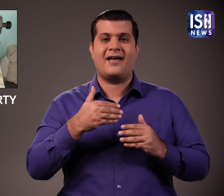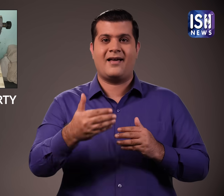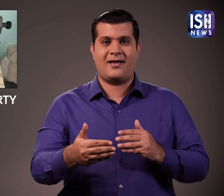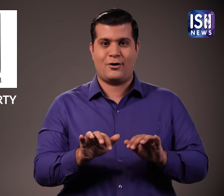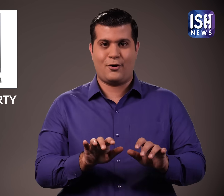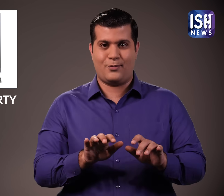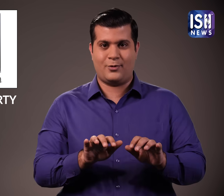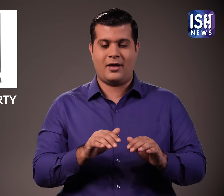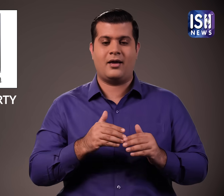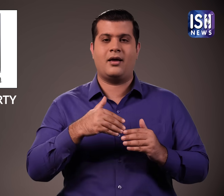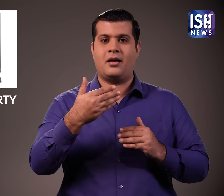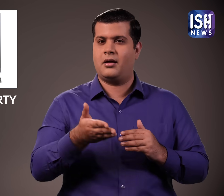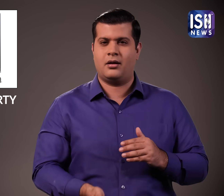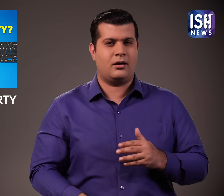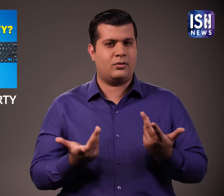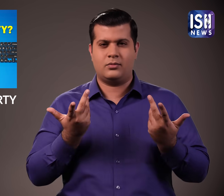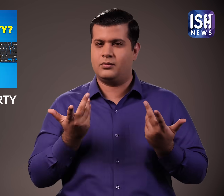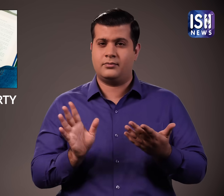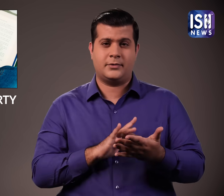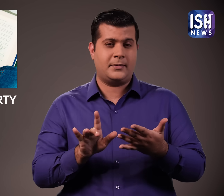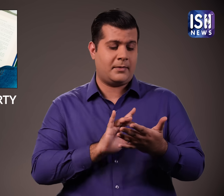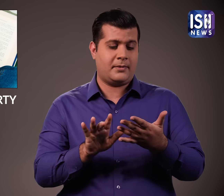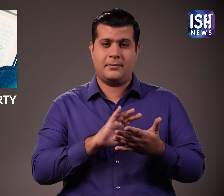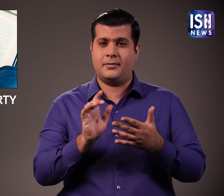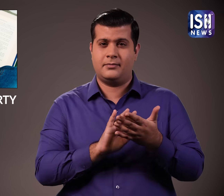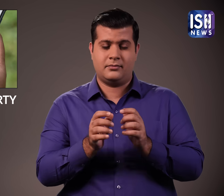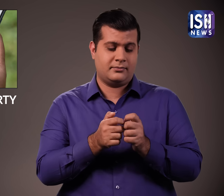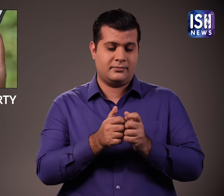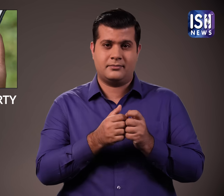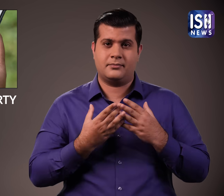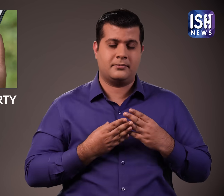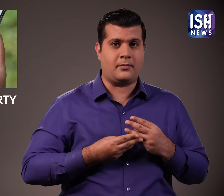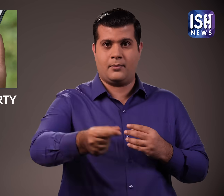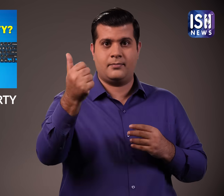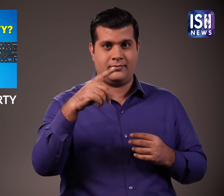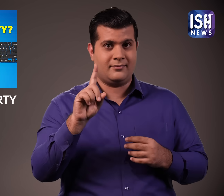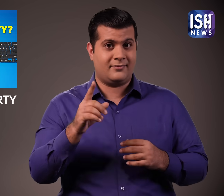Then came computers, and now we have touchscreen devices. Right?